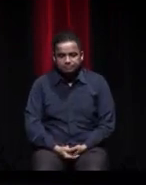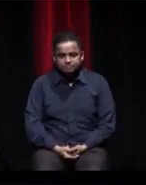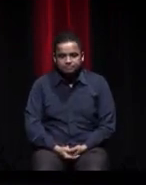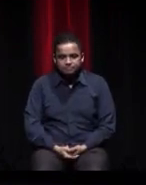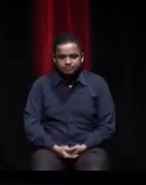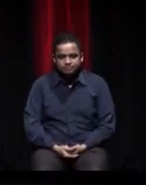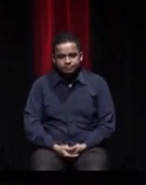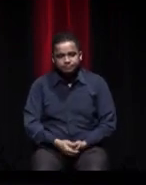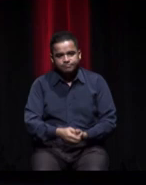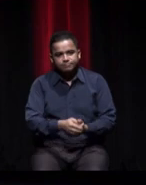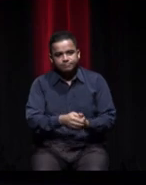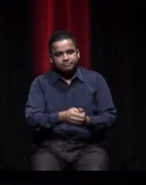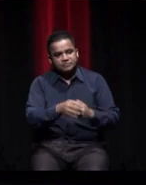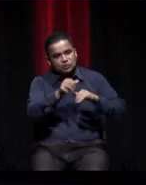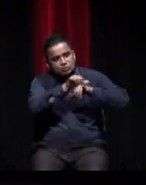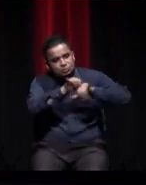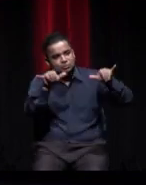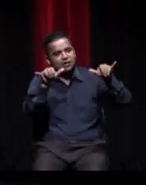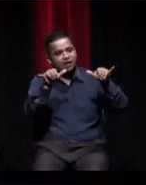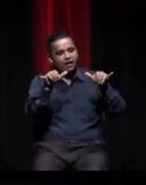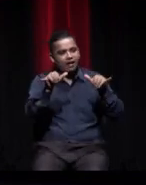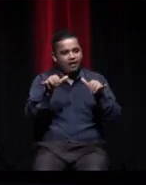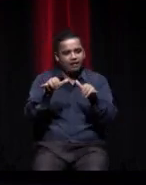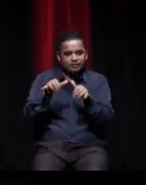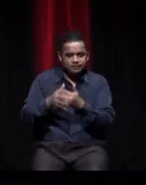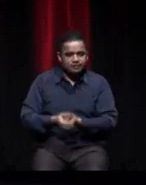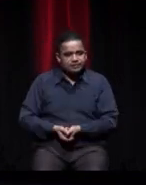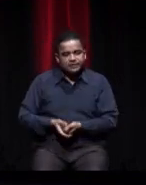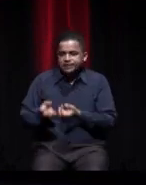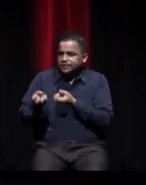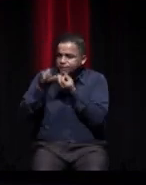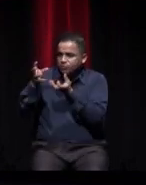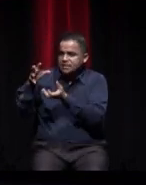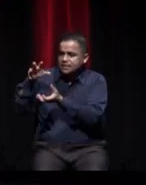Publishing these things, searching them, finding them,